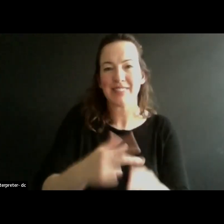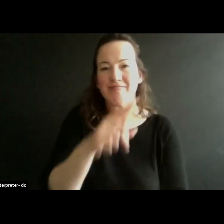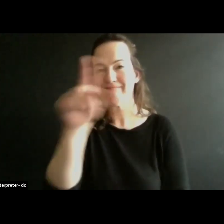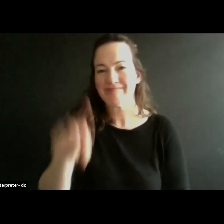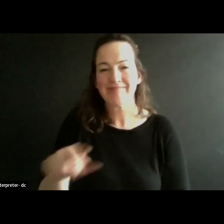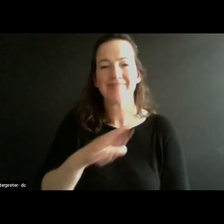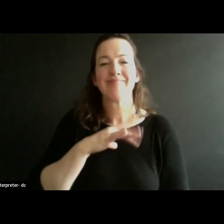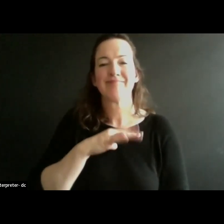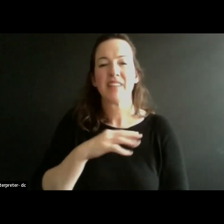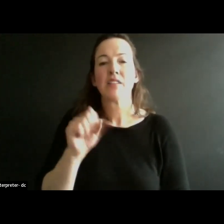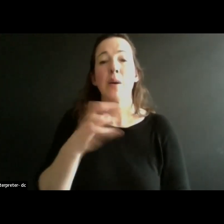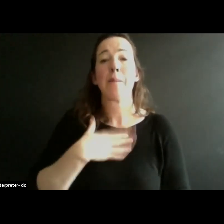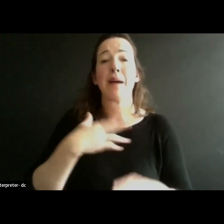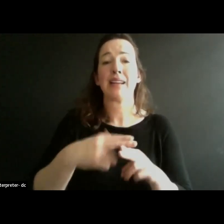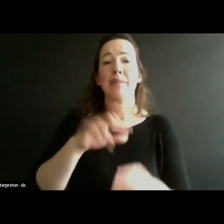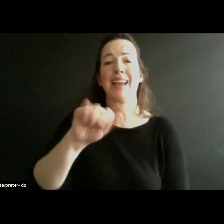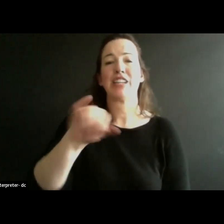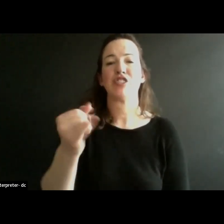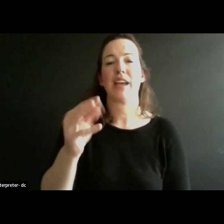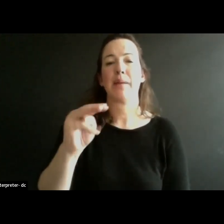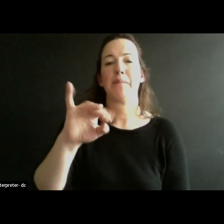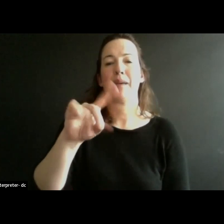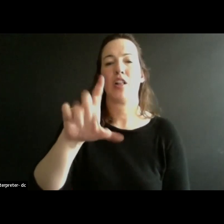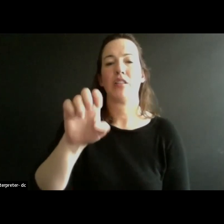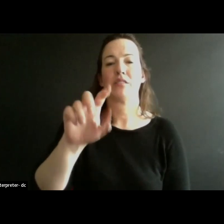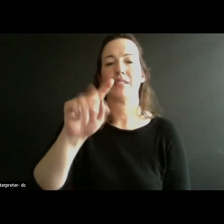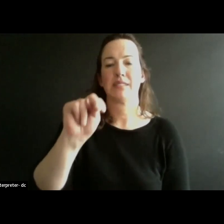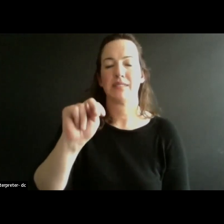issue. So my name is Hj. Middleton. I'm this senior vice president of programs at Human.